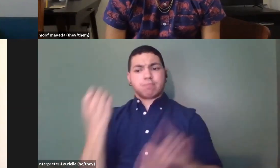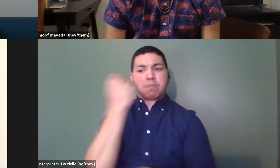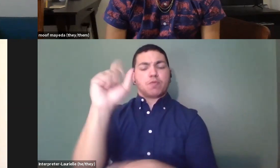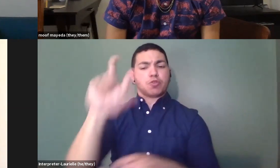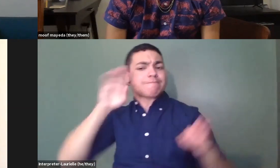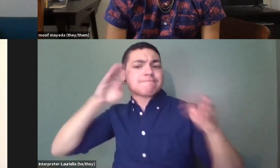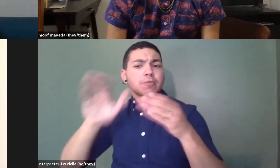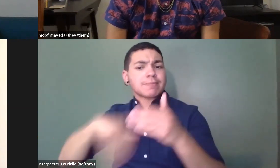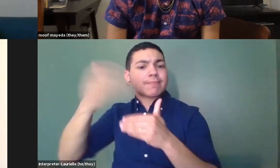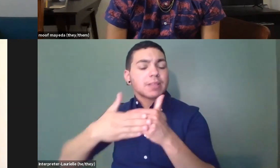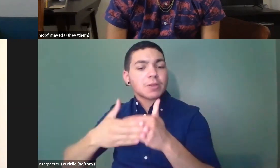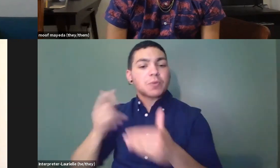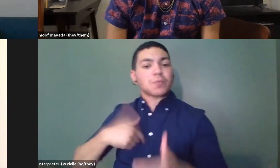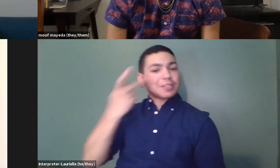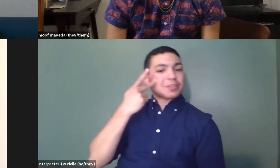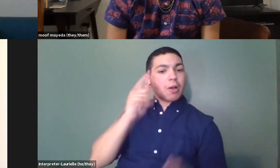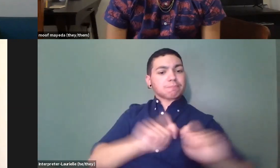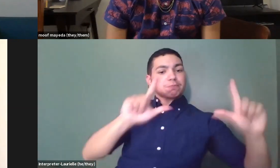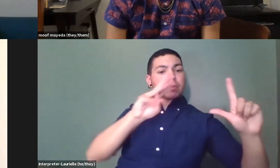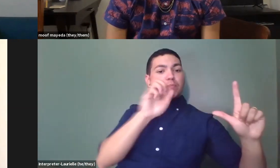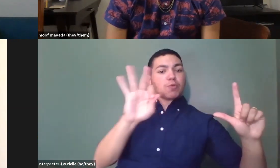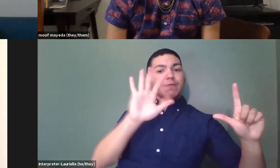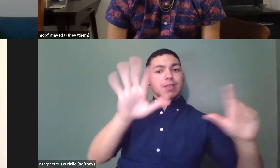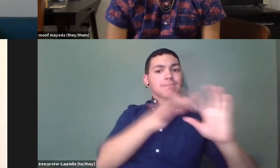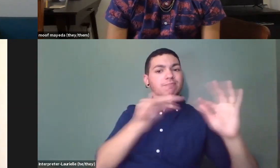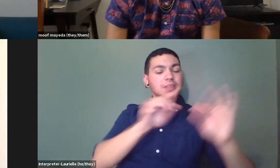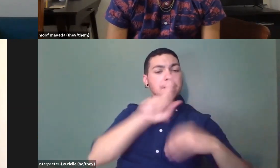know, housing that's supportive for them and also ensuring that